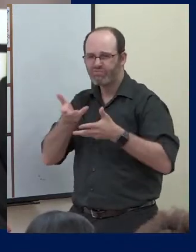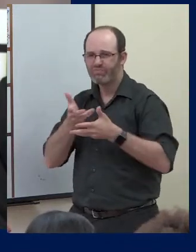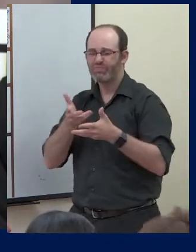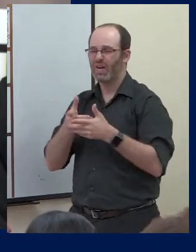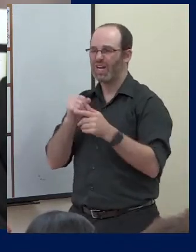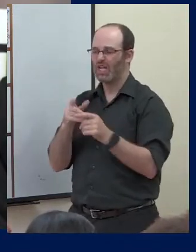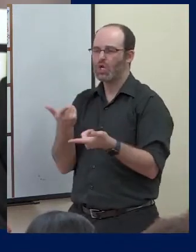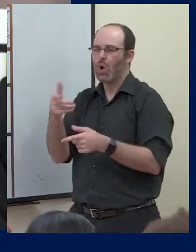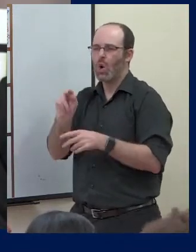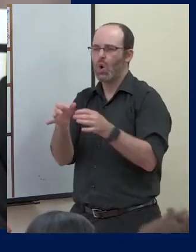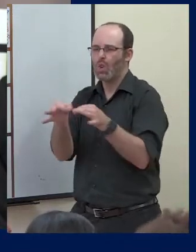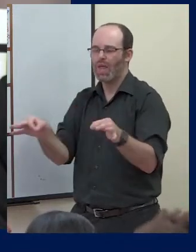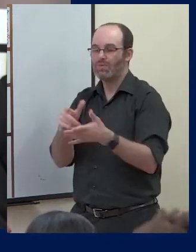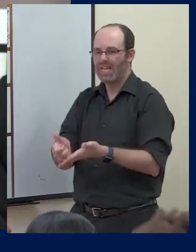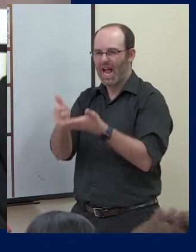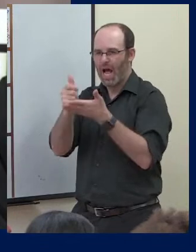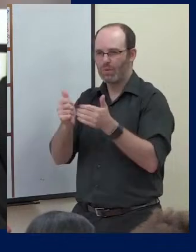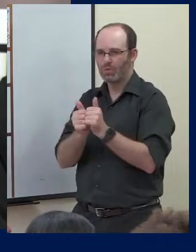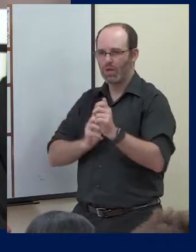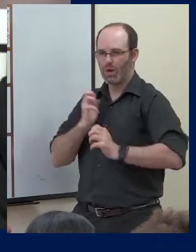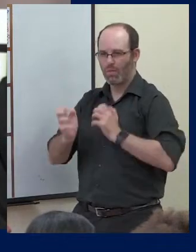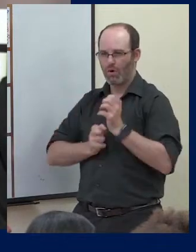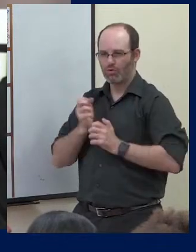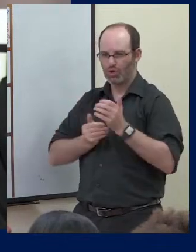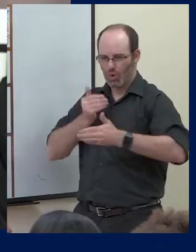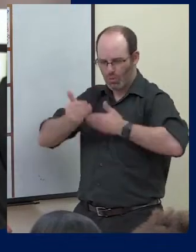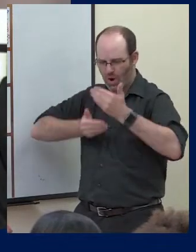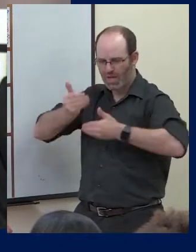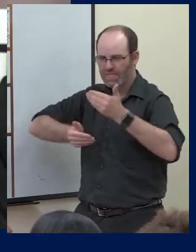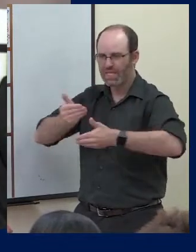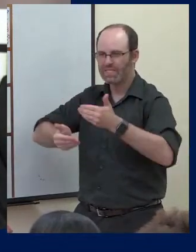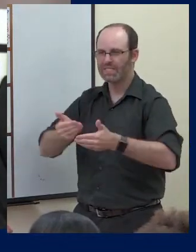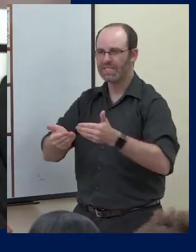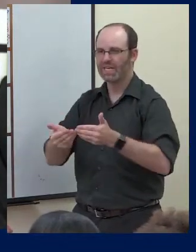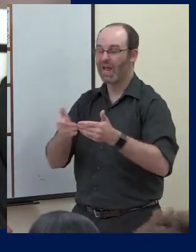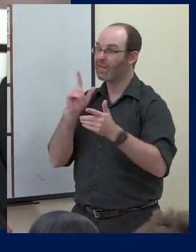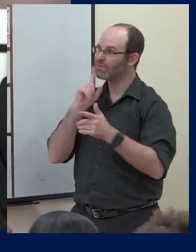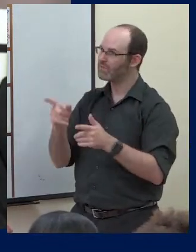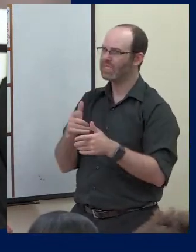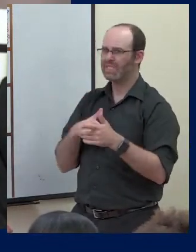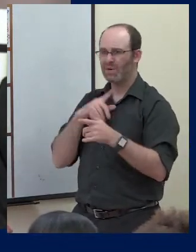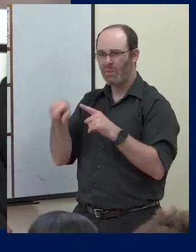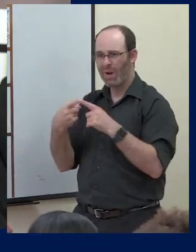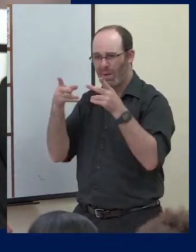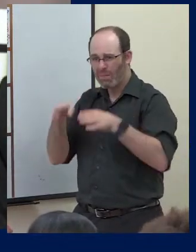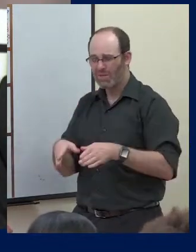It helps with emotional processing and how important is that when a person is in crisis